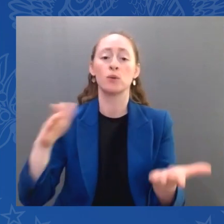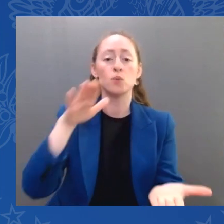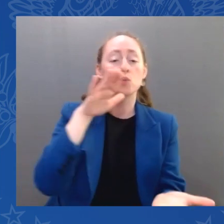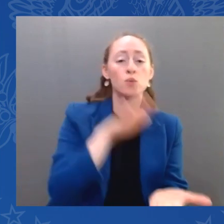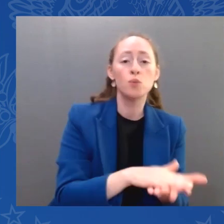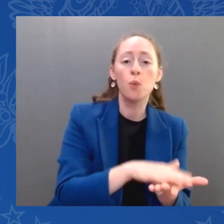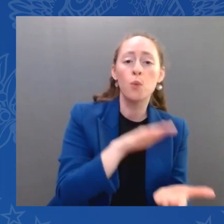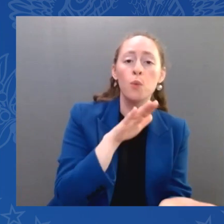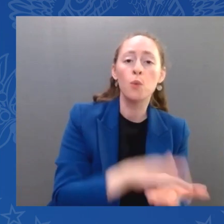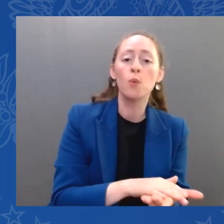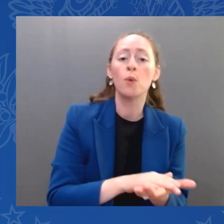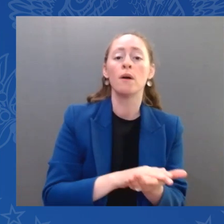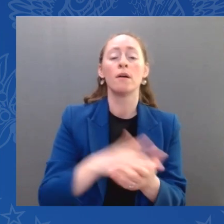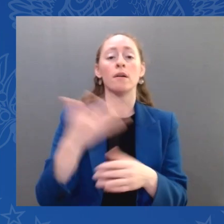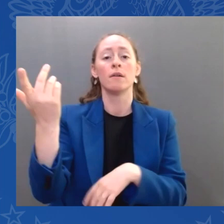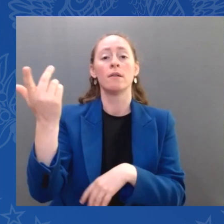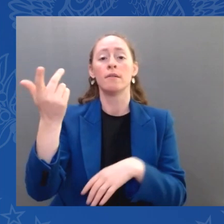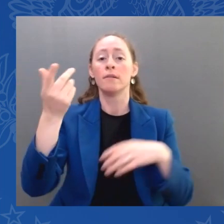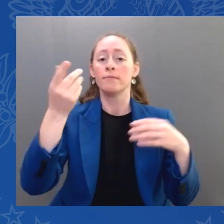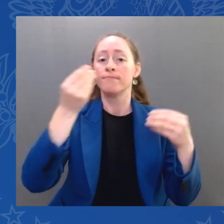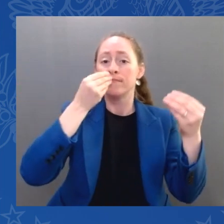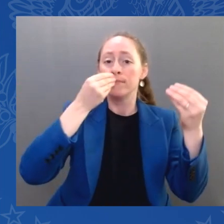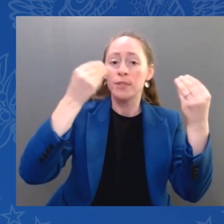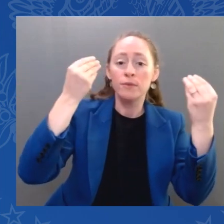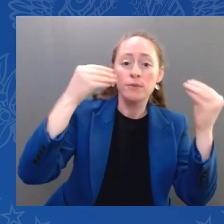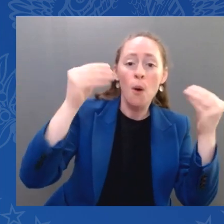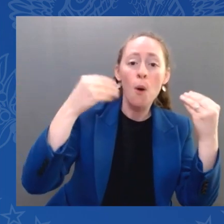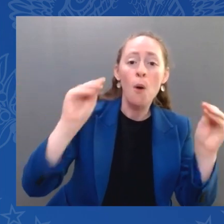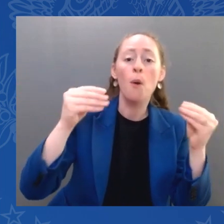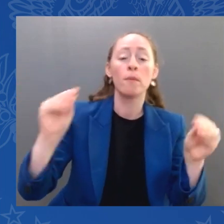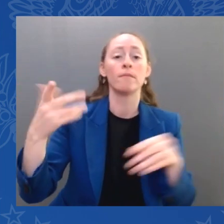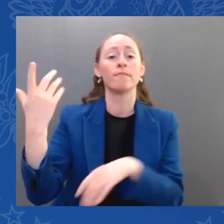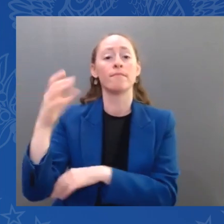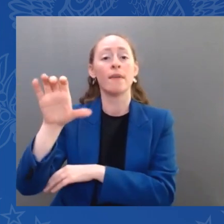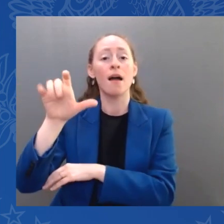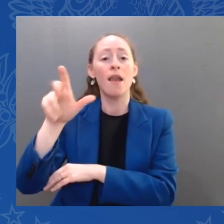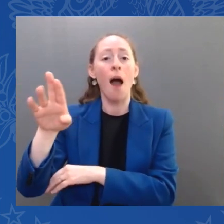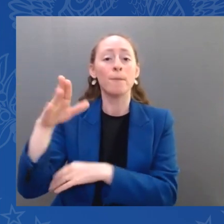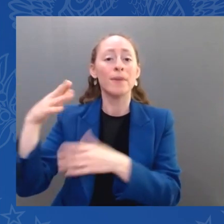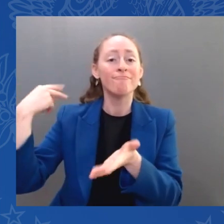that have turned into killing fields. And that's what we owe the families all across this nation